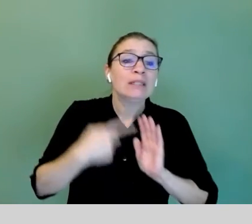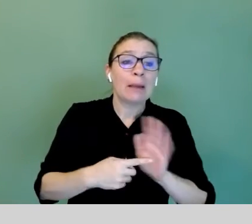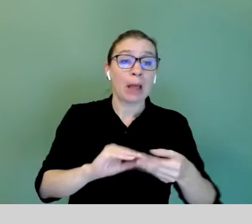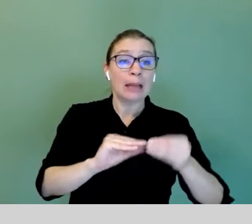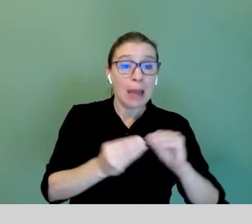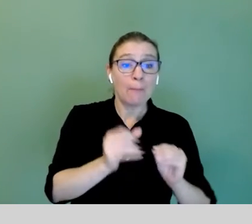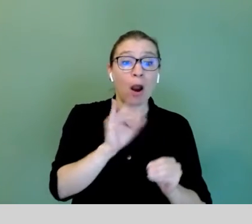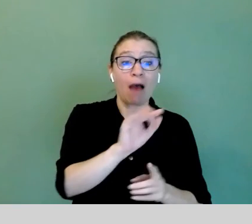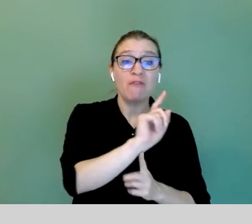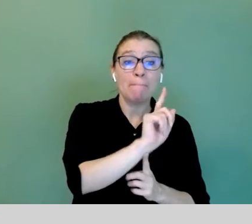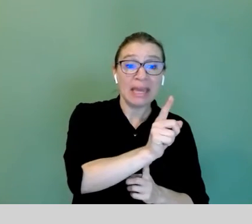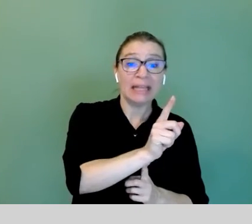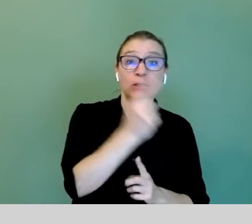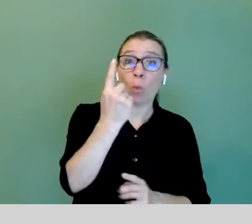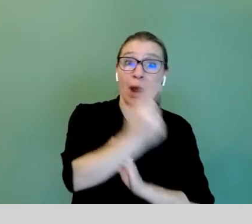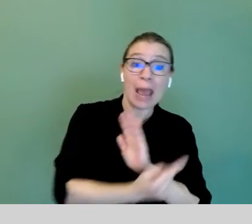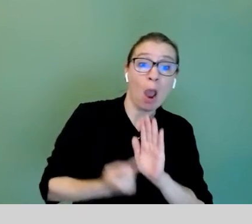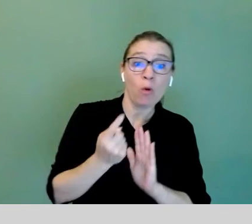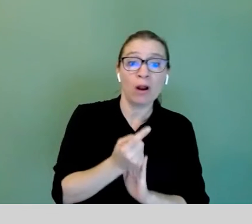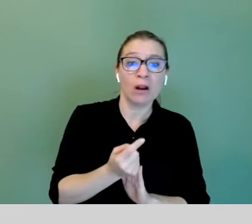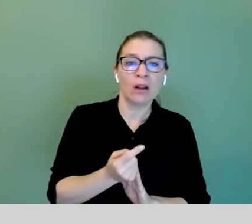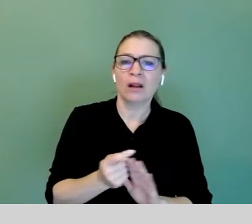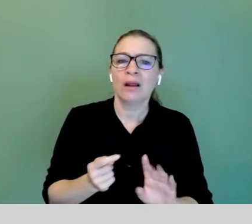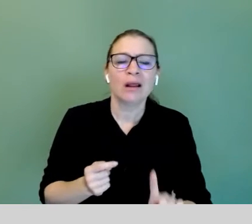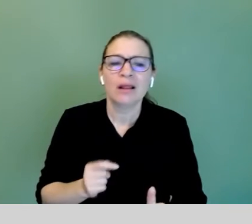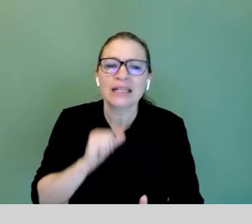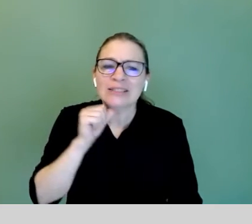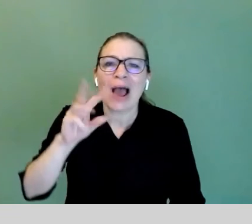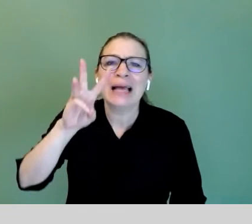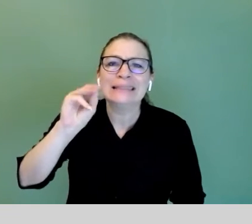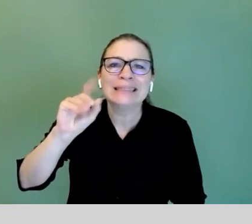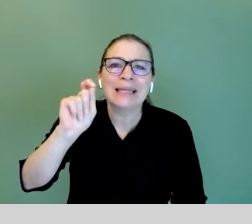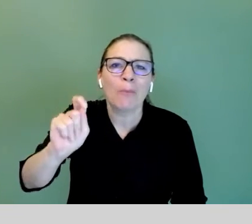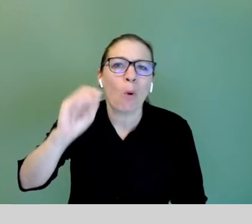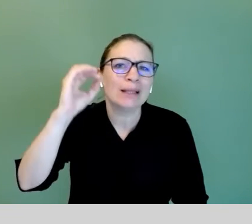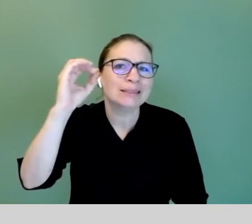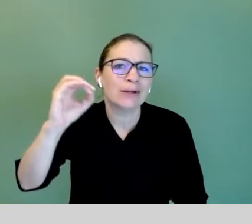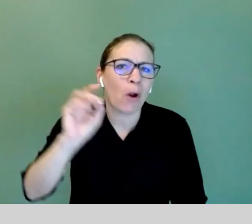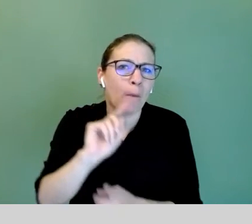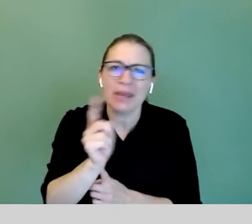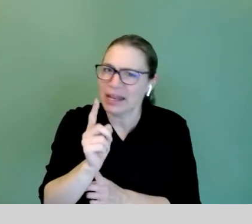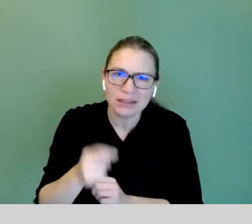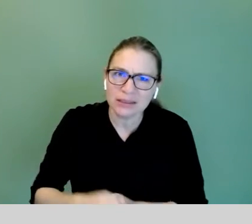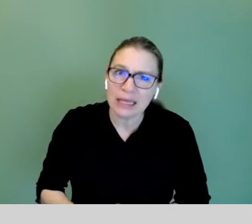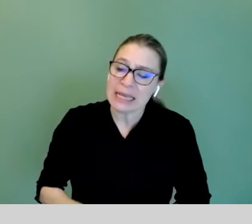So for example, number of minutes in an hour, they're not 60.0 minutes in an hour.